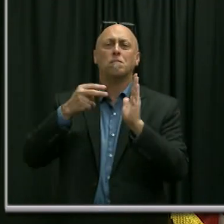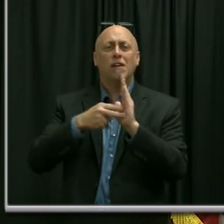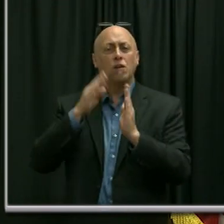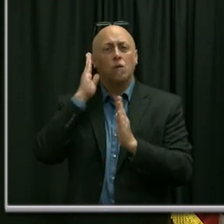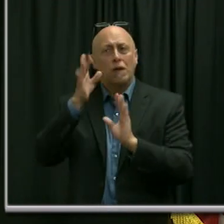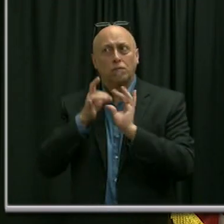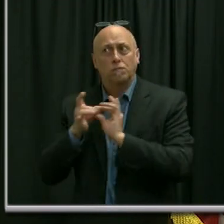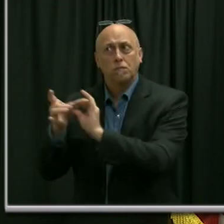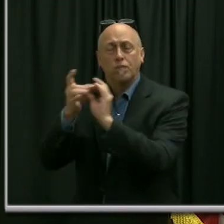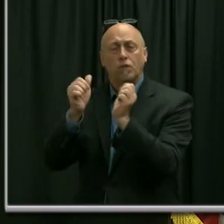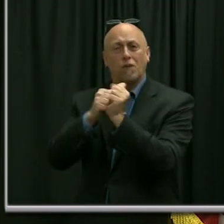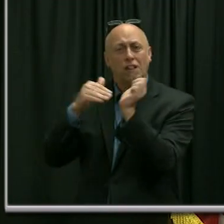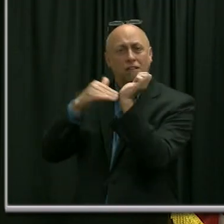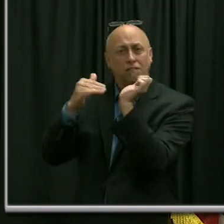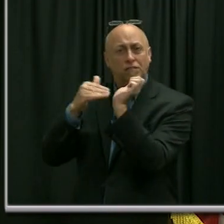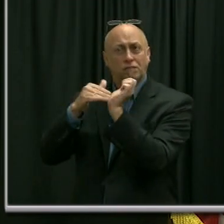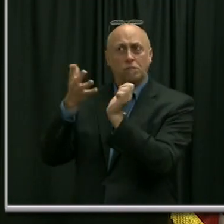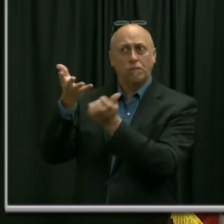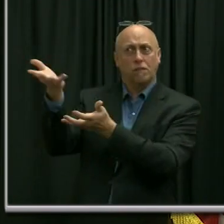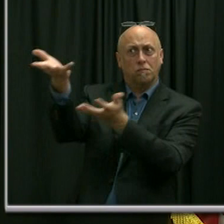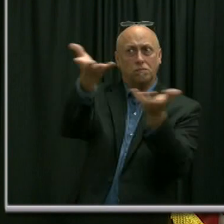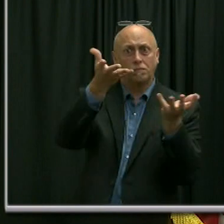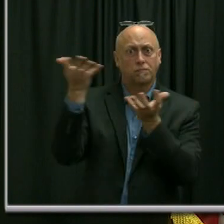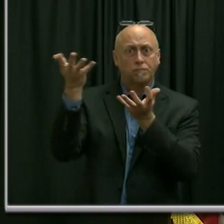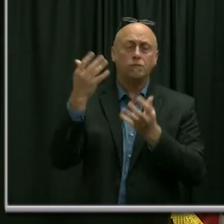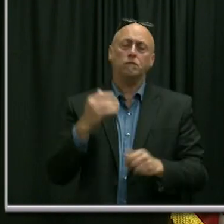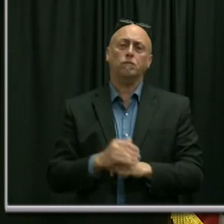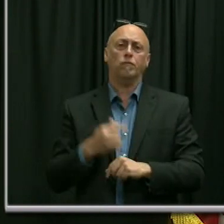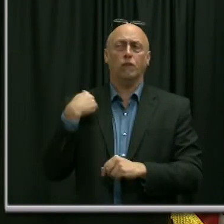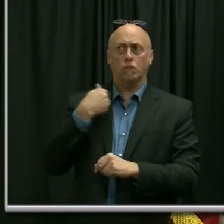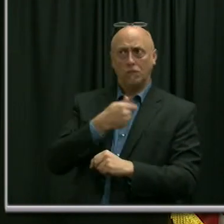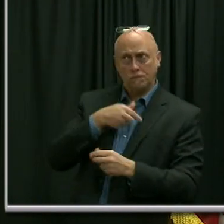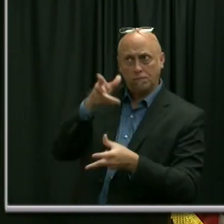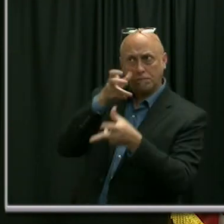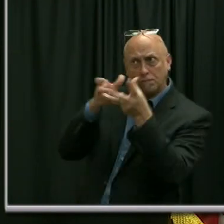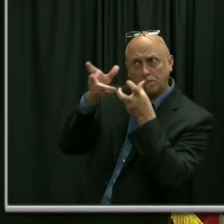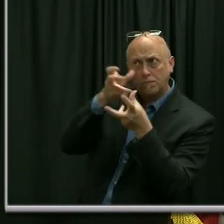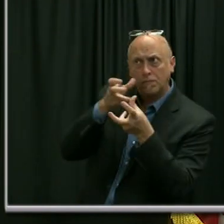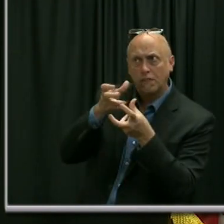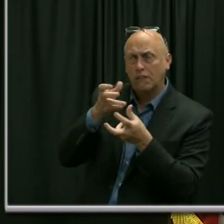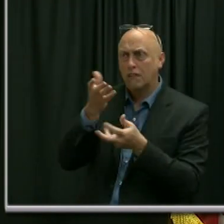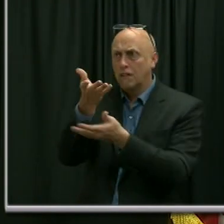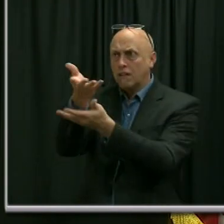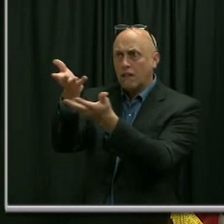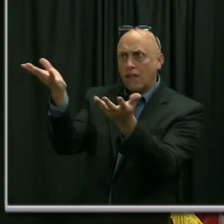REFLECTIVE OF A PARTNERSHIP WITH OUR HEALTH CARE PROVIDERS.